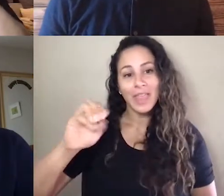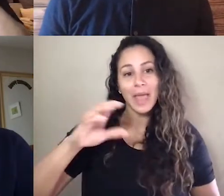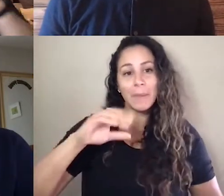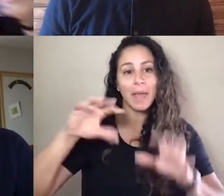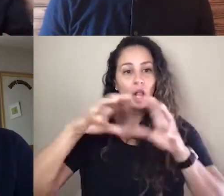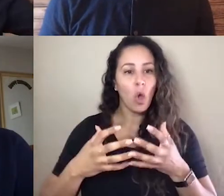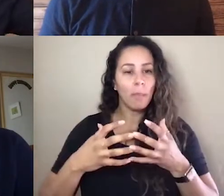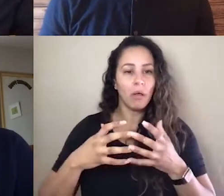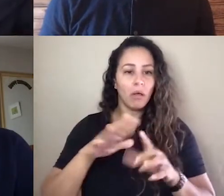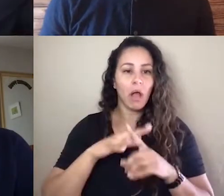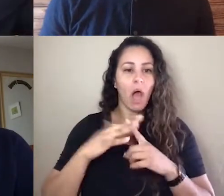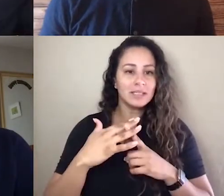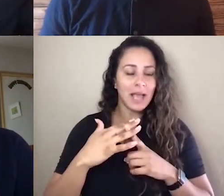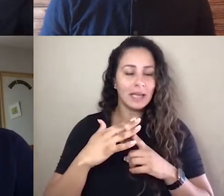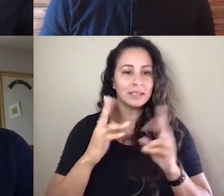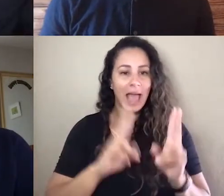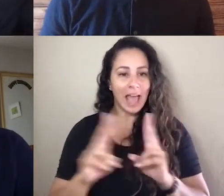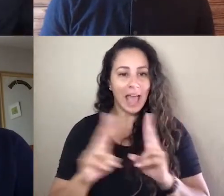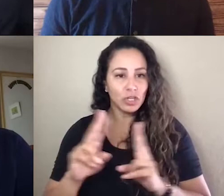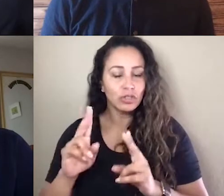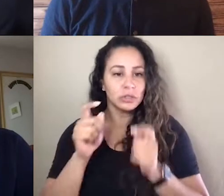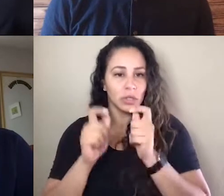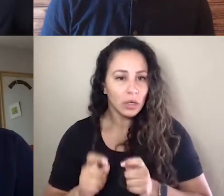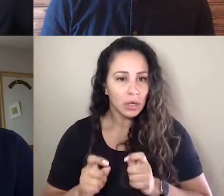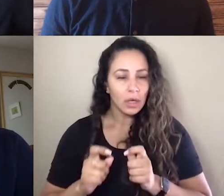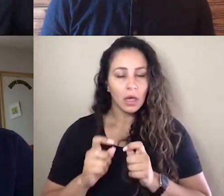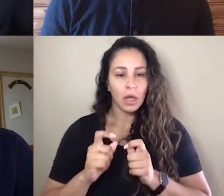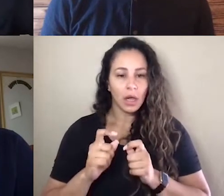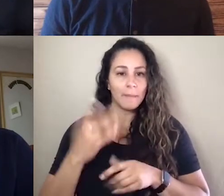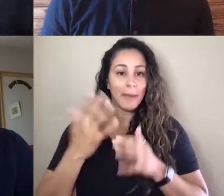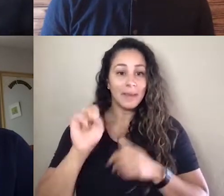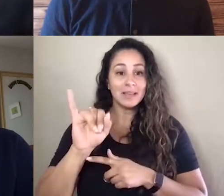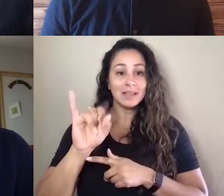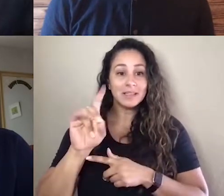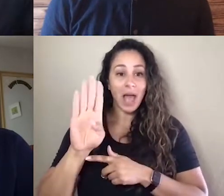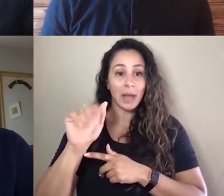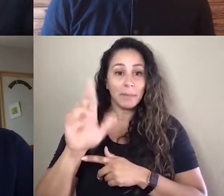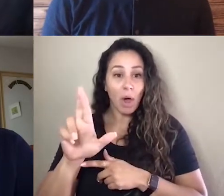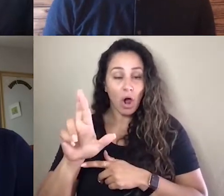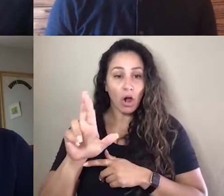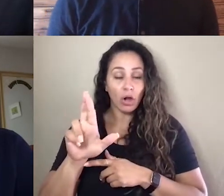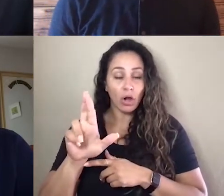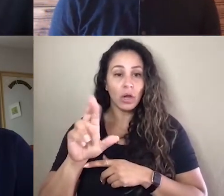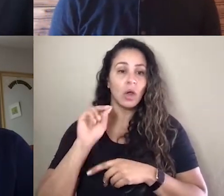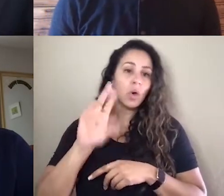AND GLOBAL CONTENT EDITORS MAYBE ADDED TO THE SIDE BAR AND VIEW.